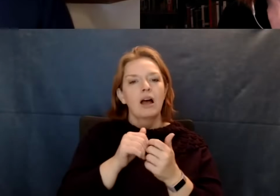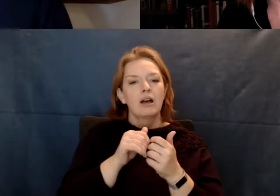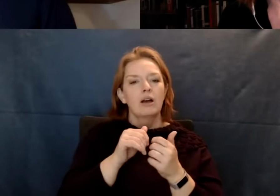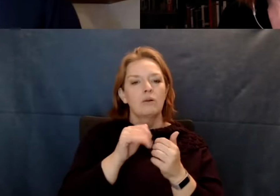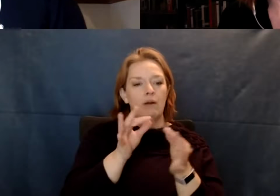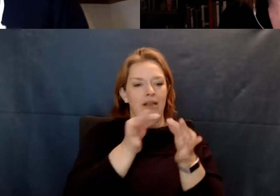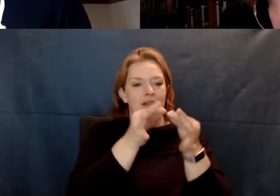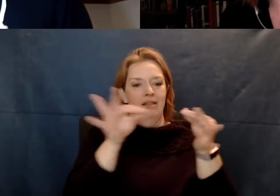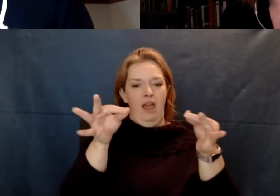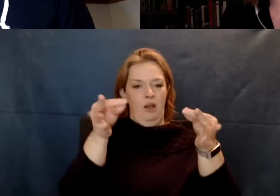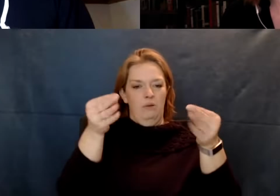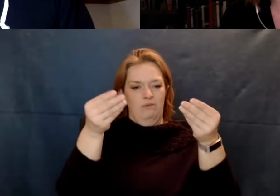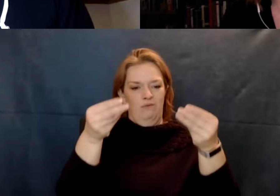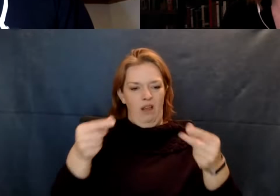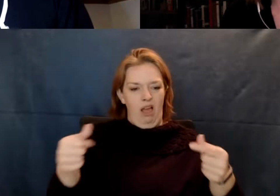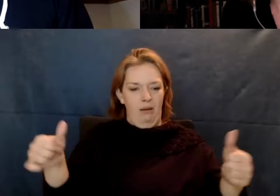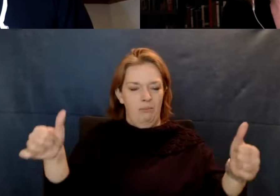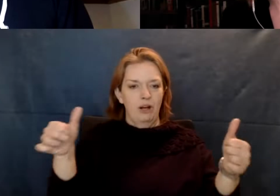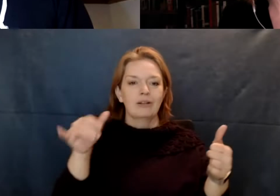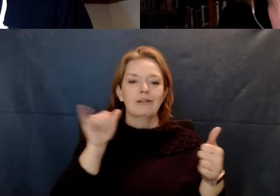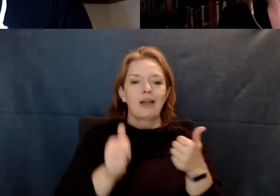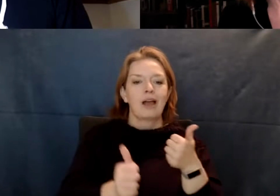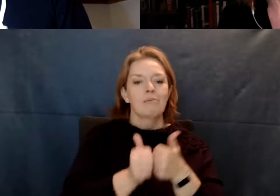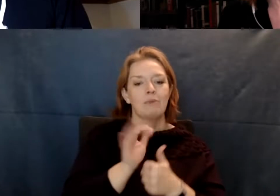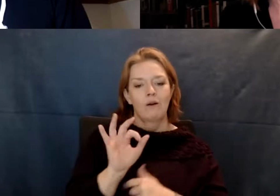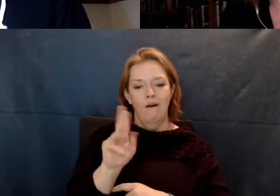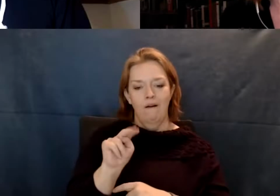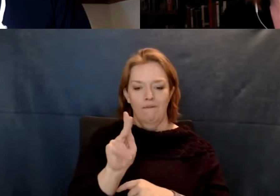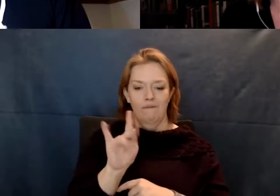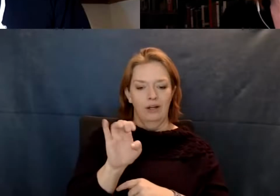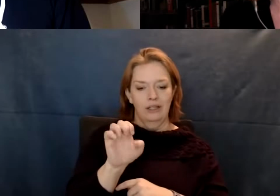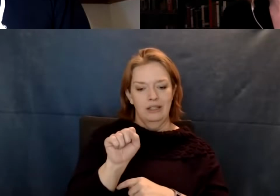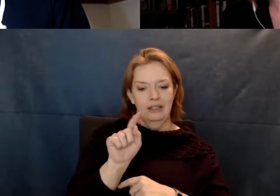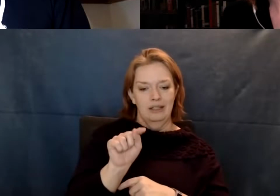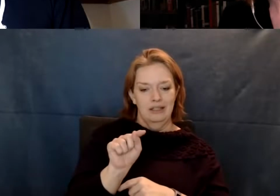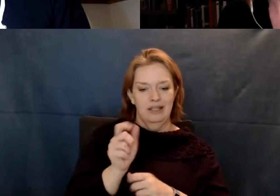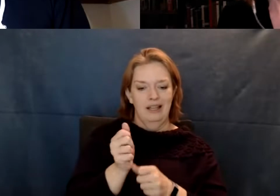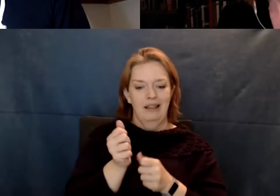pretty clear in lines like 'the most funkiest leaves me the most confusedest'.